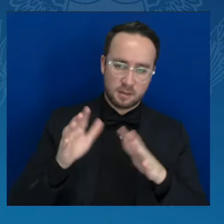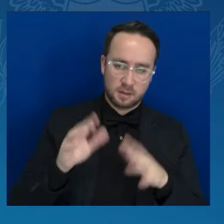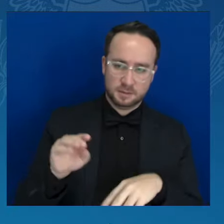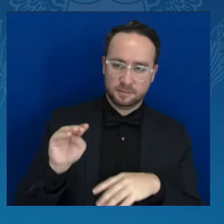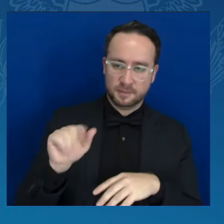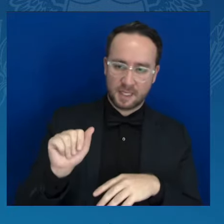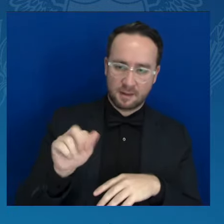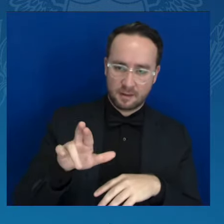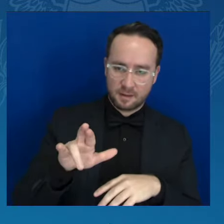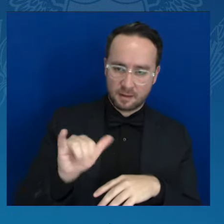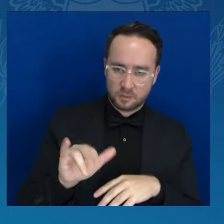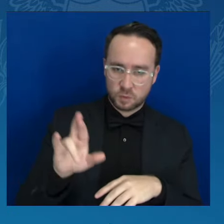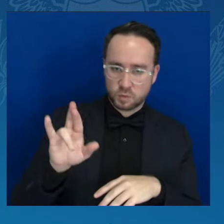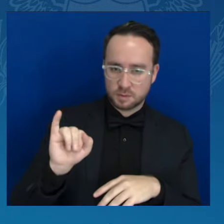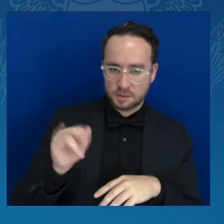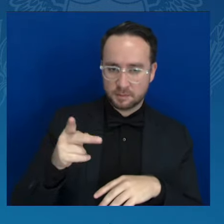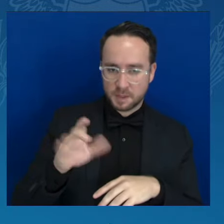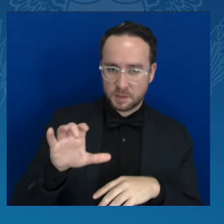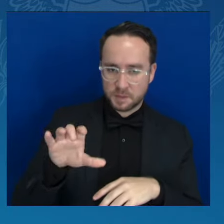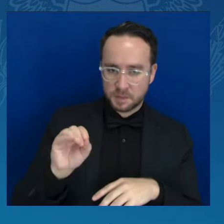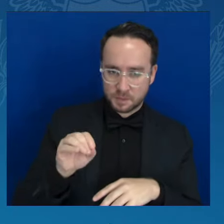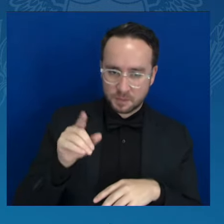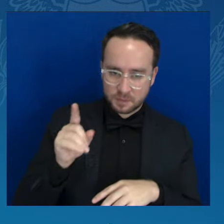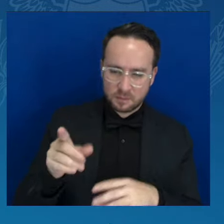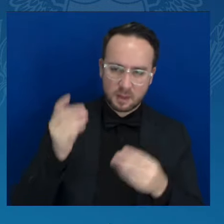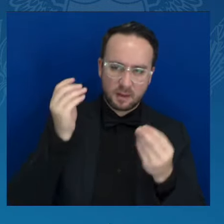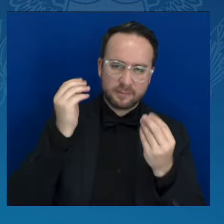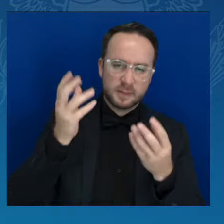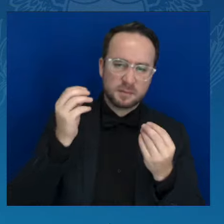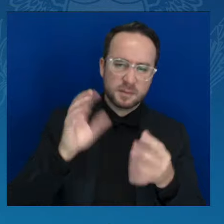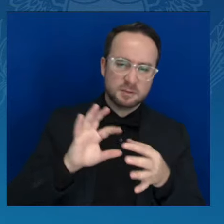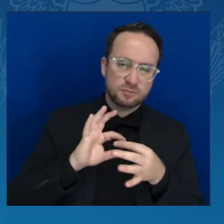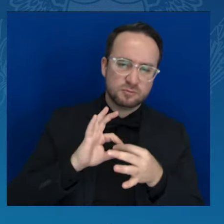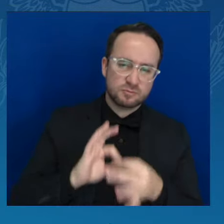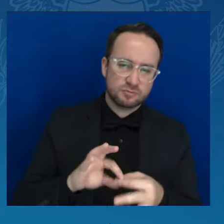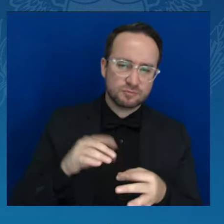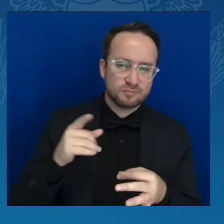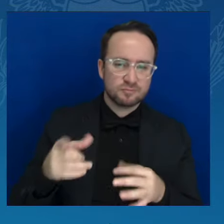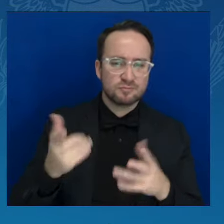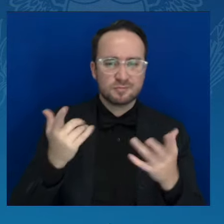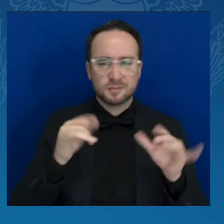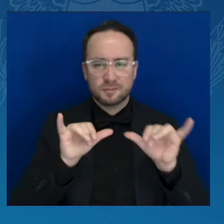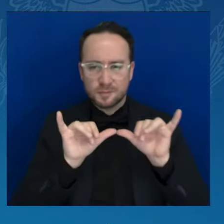of our ability to measure and monitor and mitigate and adapt to the Earth's changing environment.